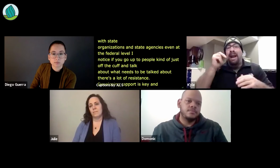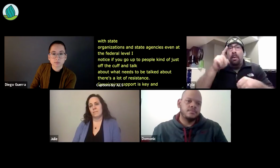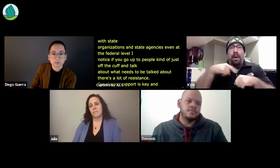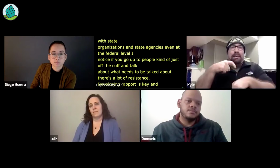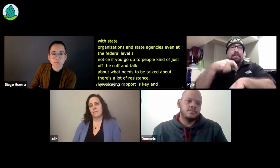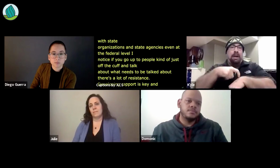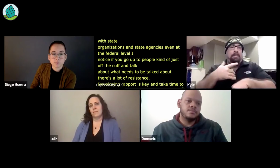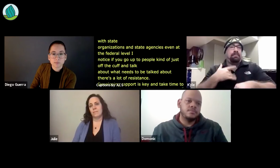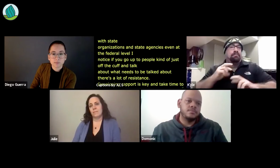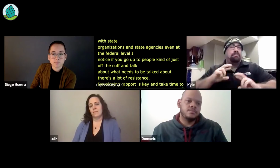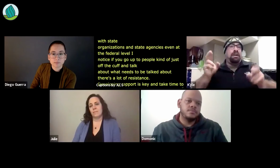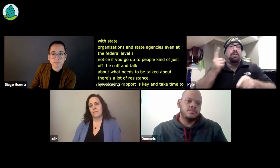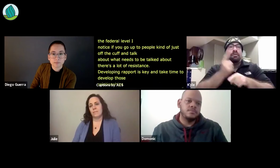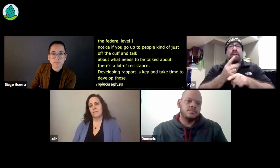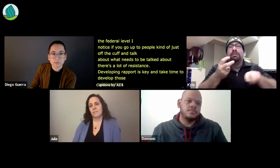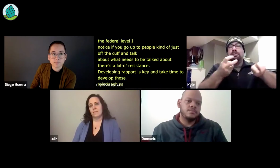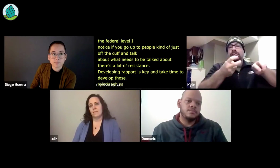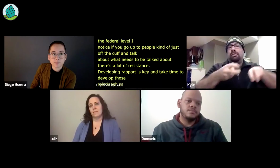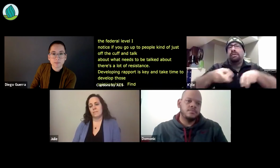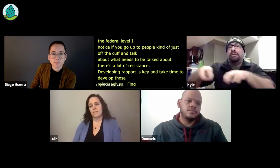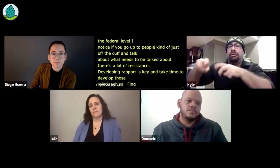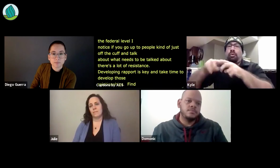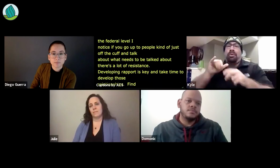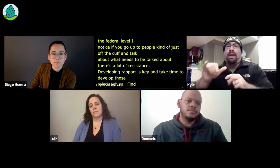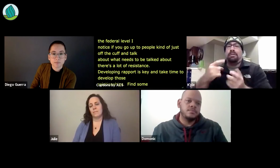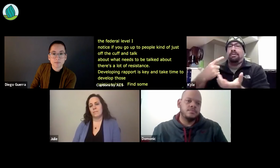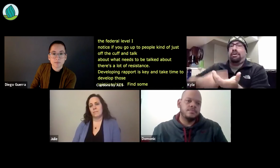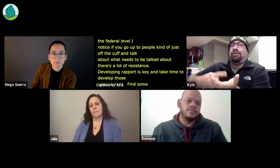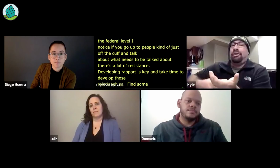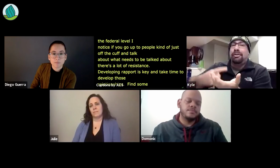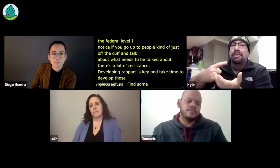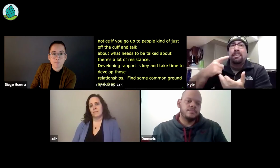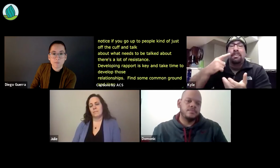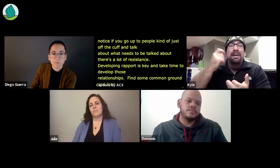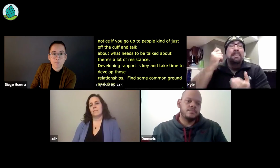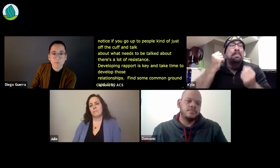you can slowly transition into that hotter topic because people often feel threatened